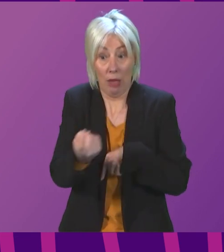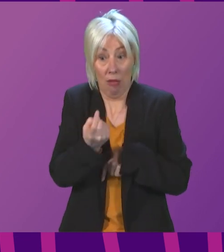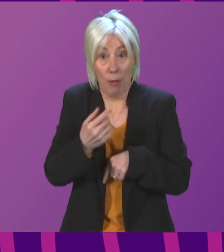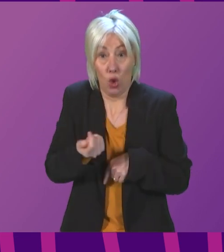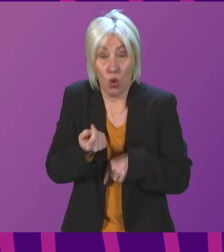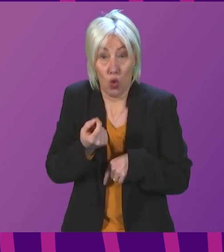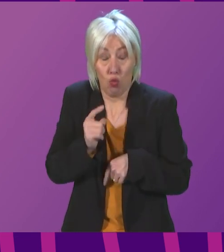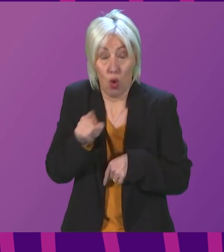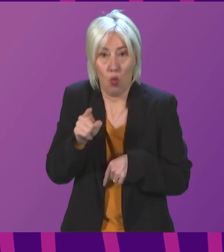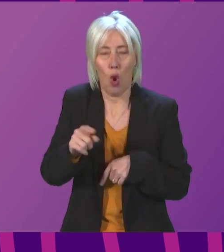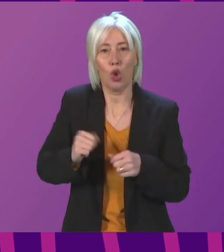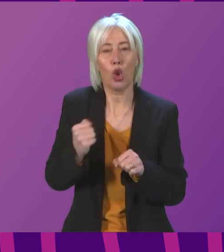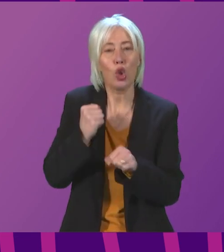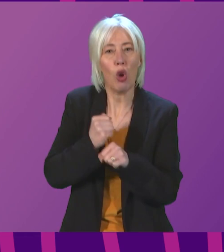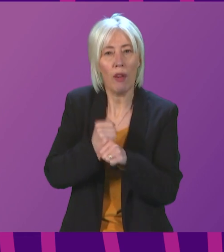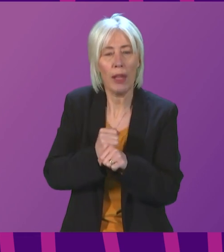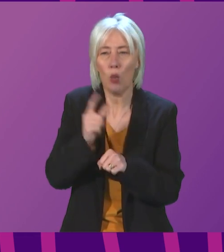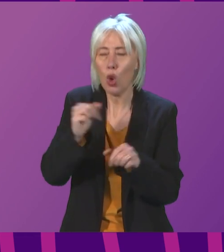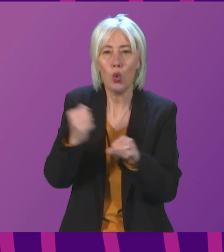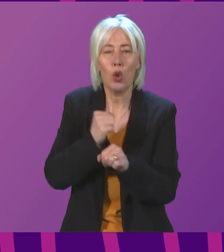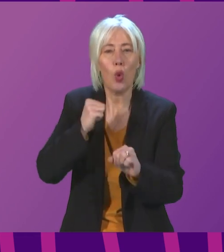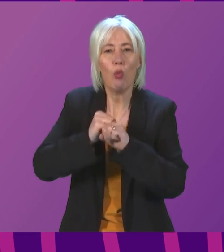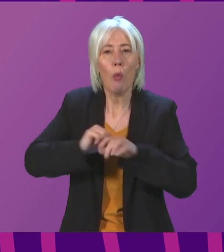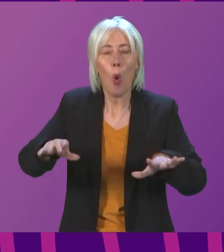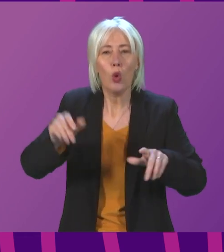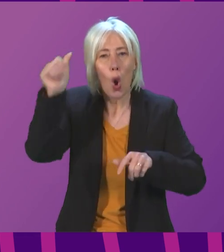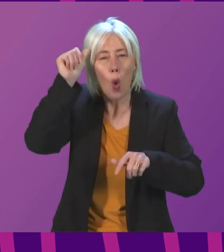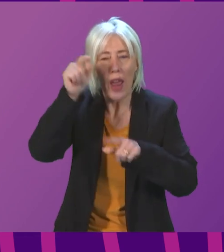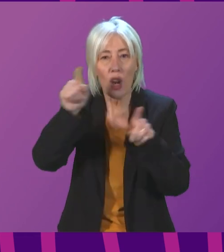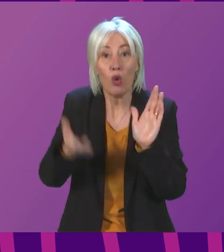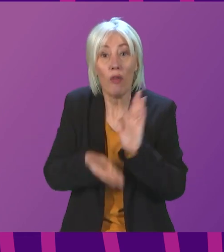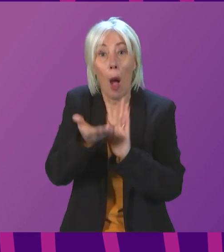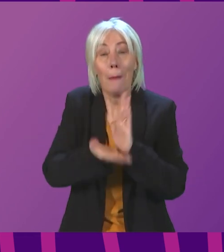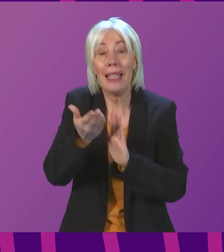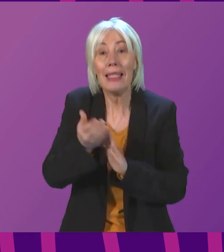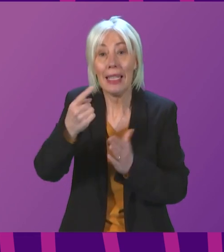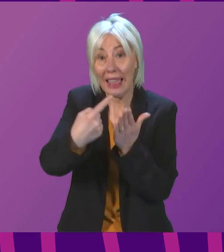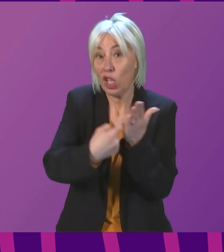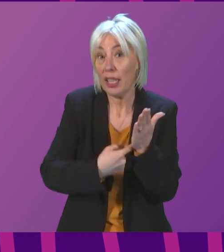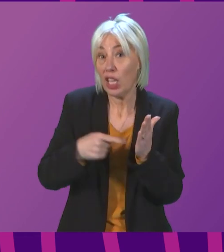the Scottish Government is taking to promote public awareness of the updated legislation?